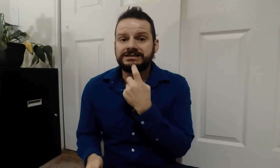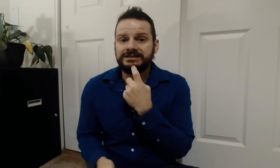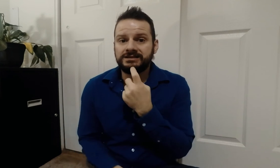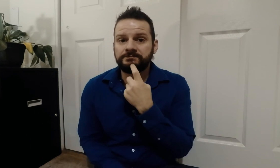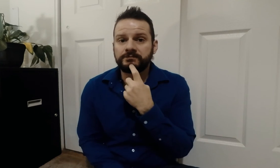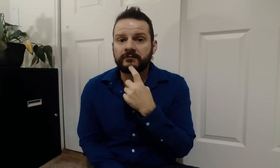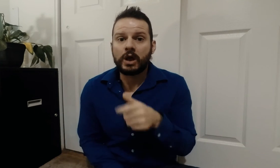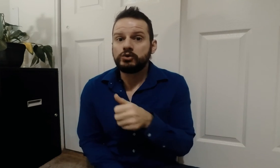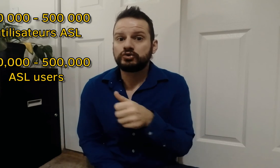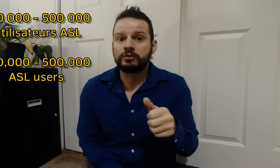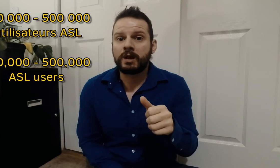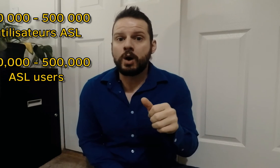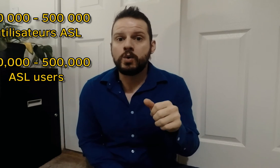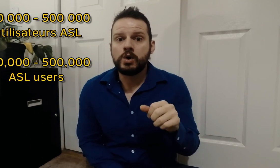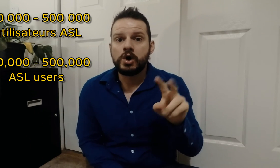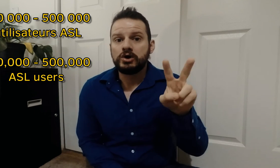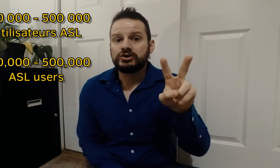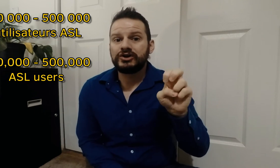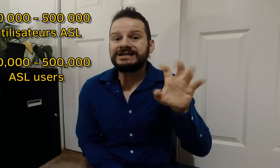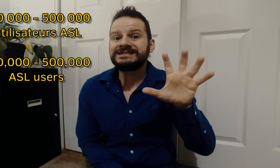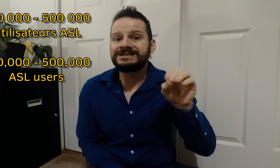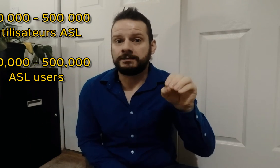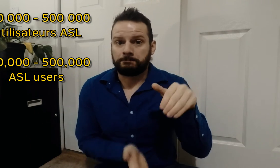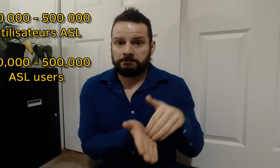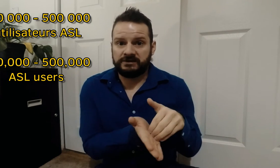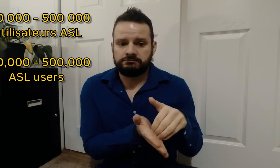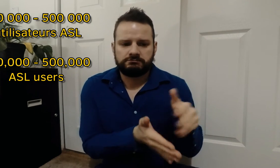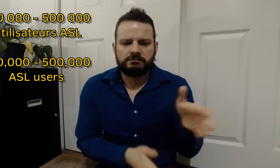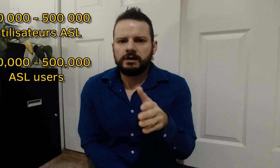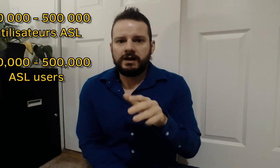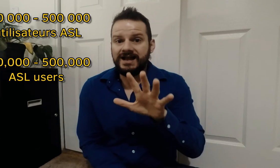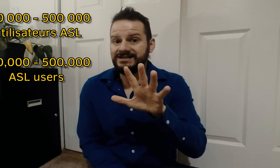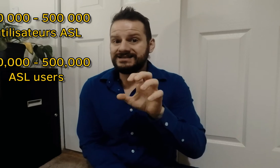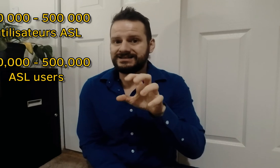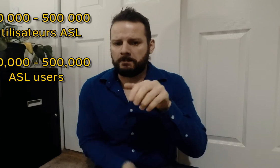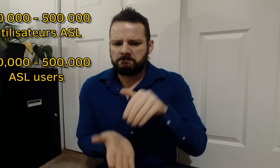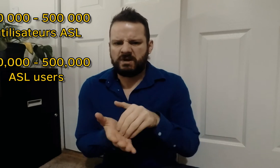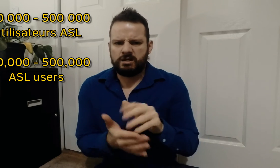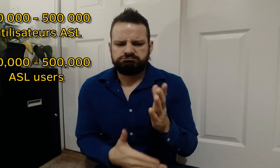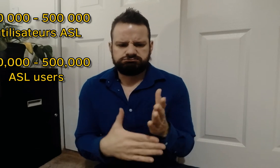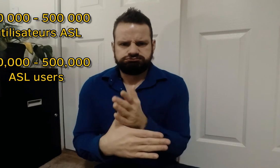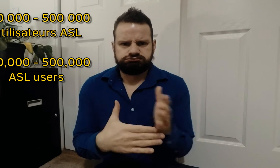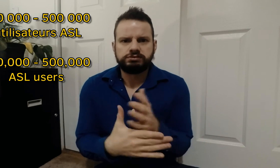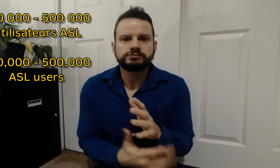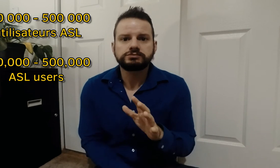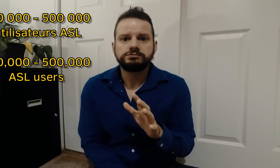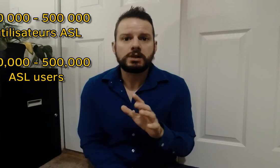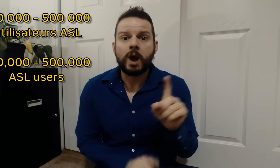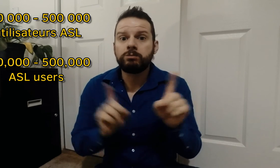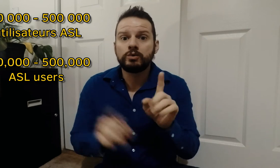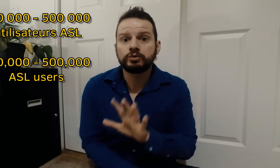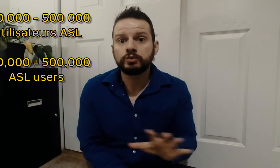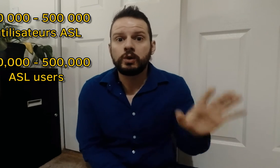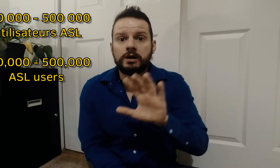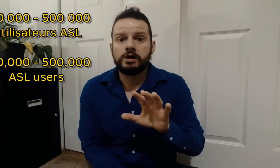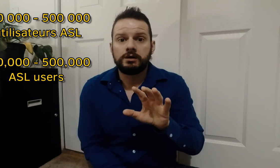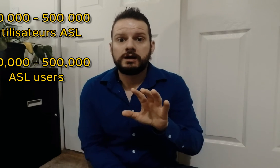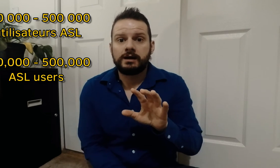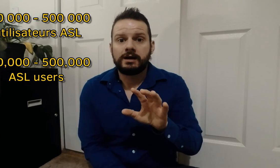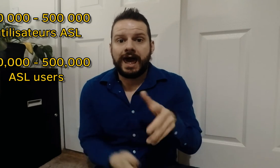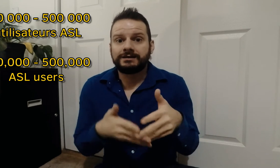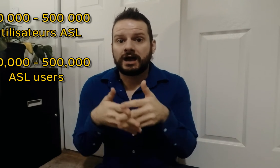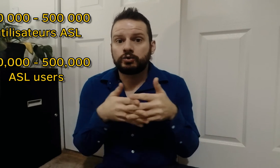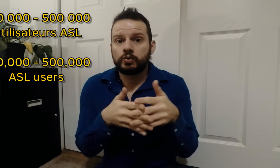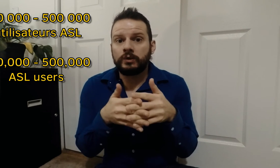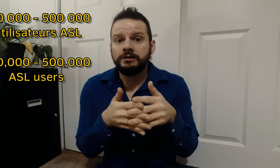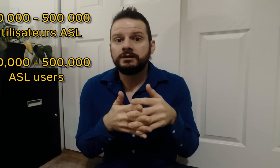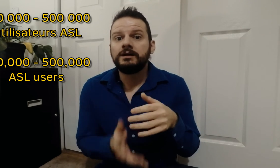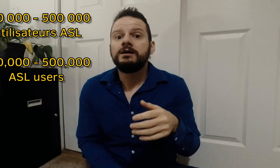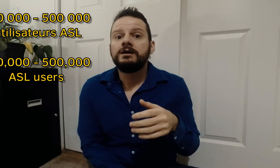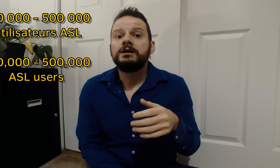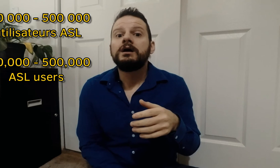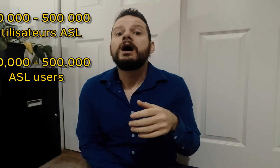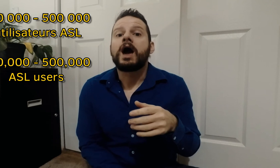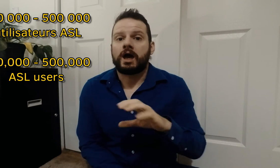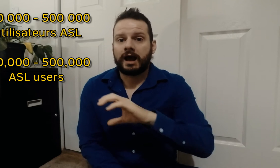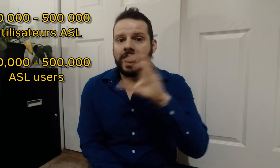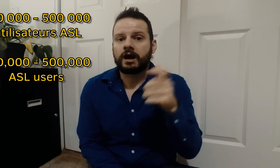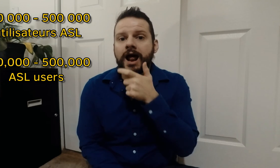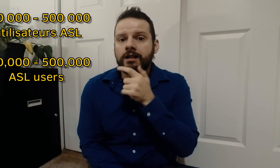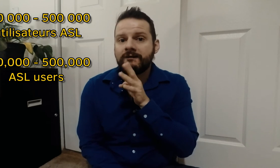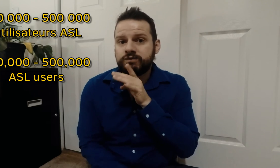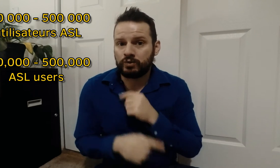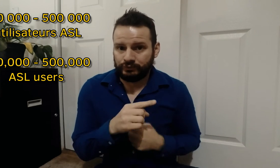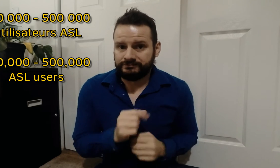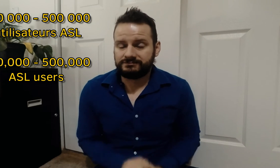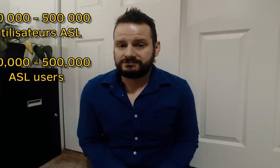250,000 and 500,000 people from all over United States and English-speaking Canada.